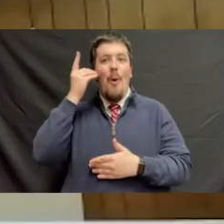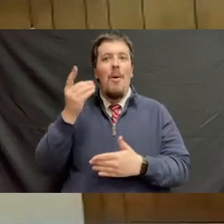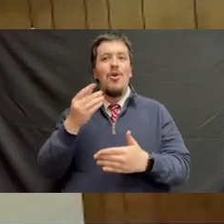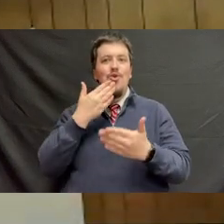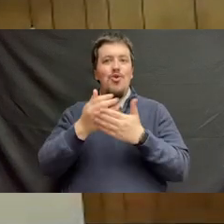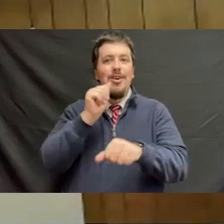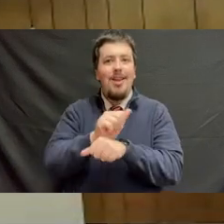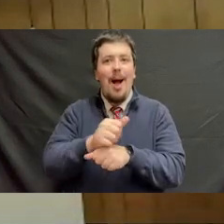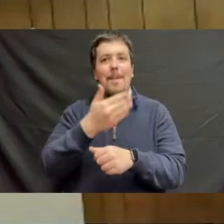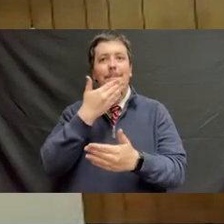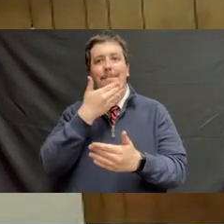Great job, best of luck.